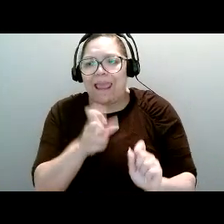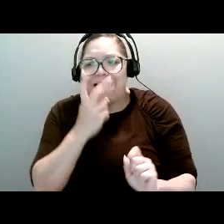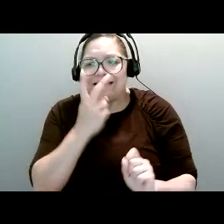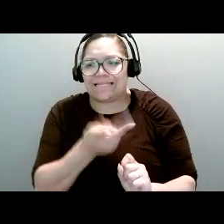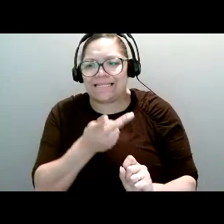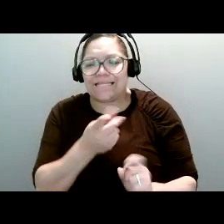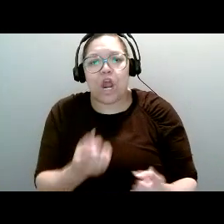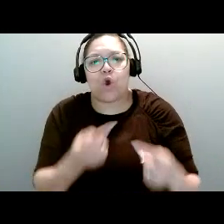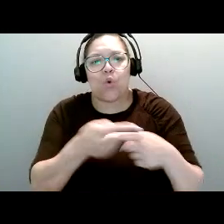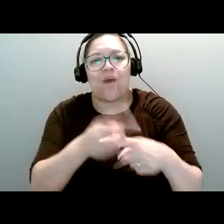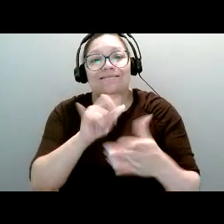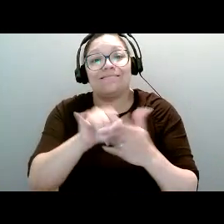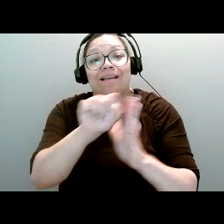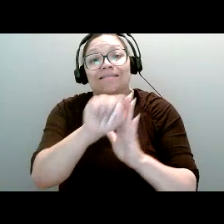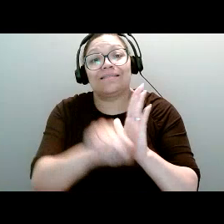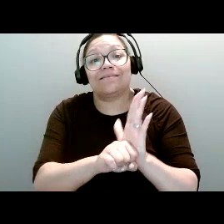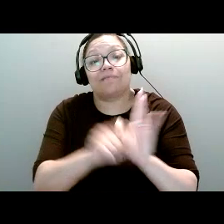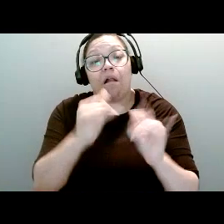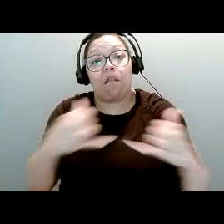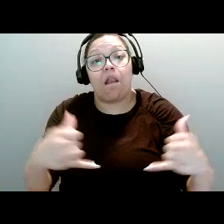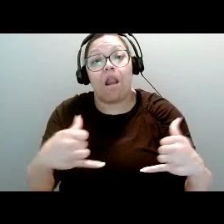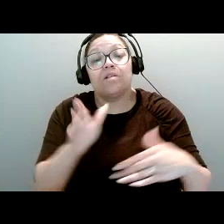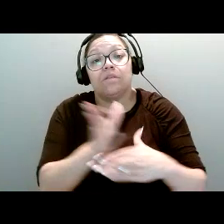between Virginia and North Carolina.